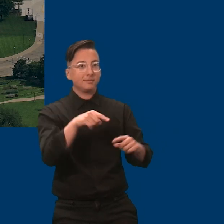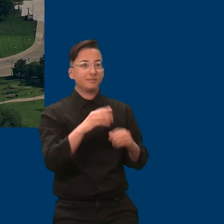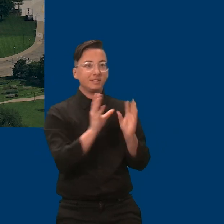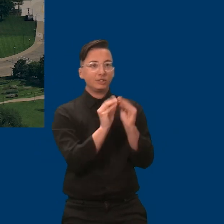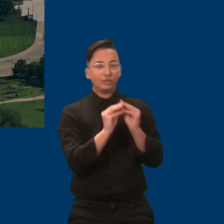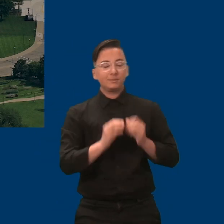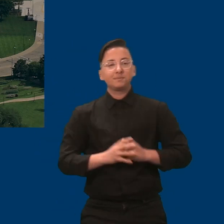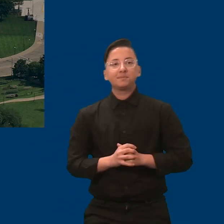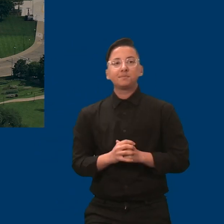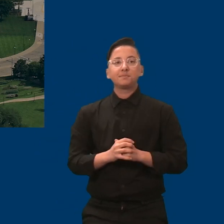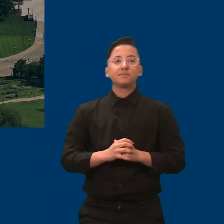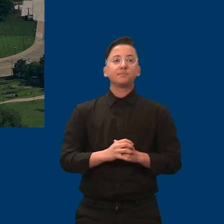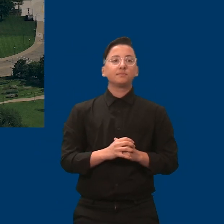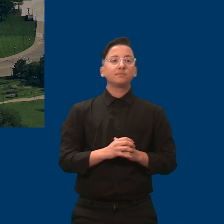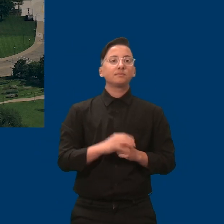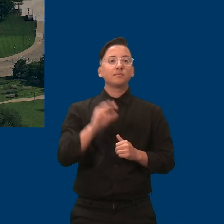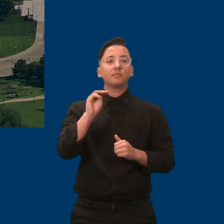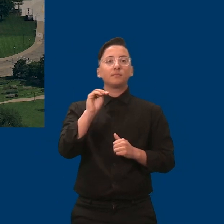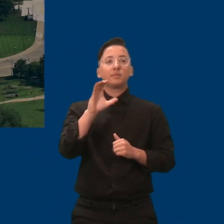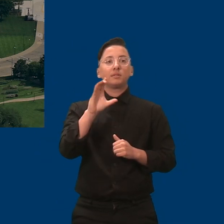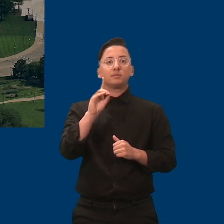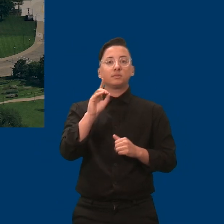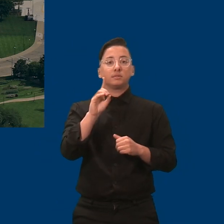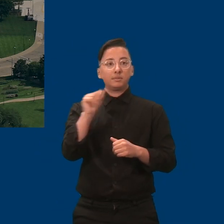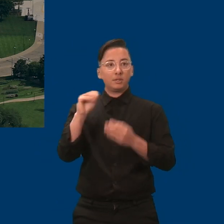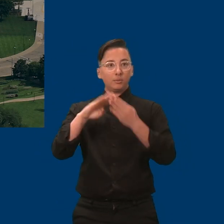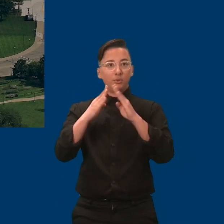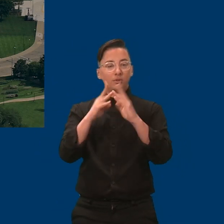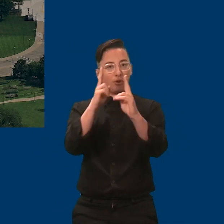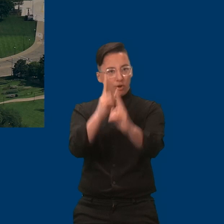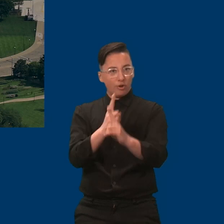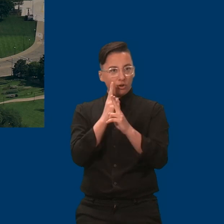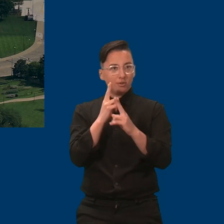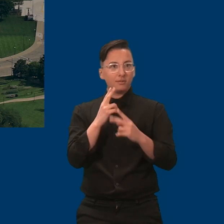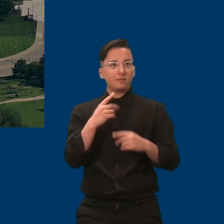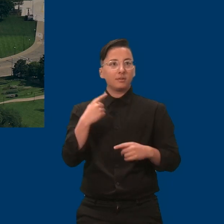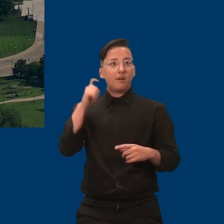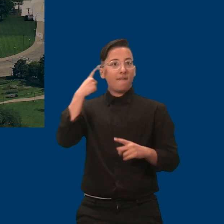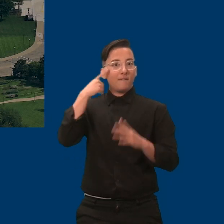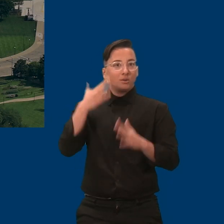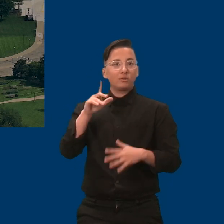our Governor and Lieutenant Governor with us today. Please welcome our Governor, Tim Walz,